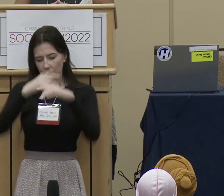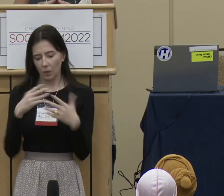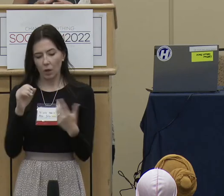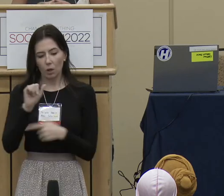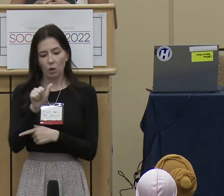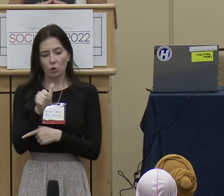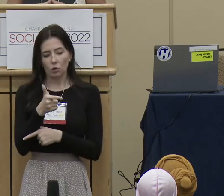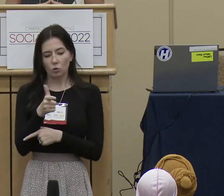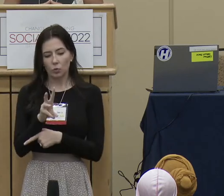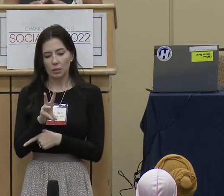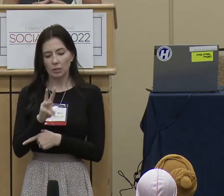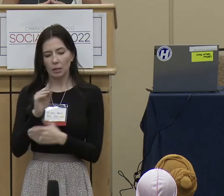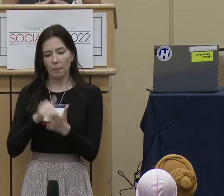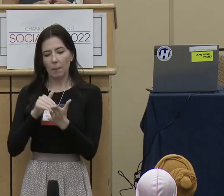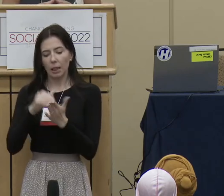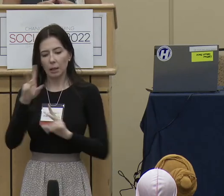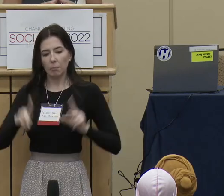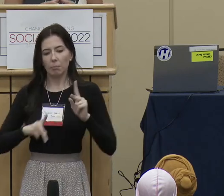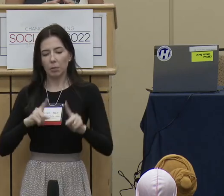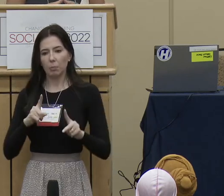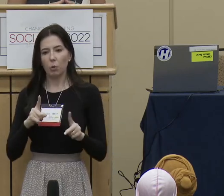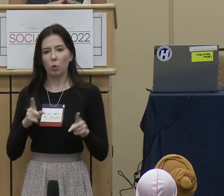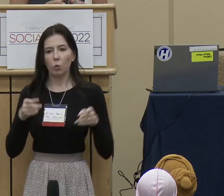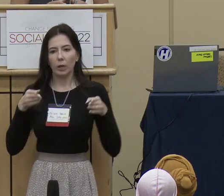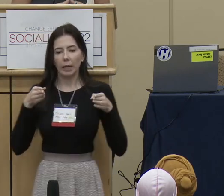told you I'm holding on to optimism . 26 million people